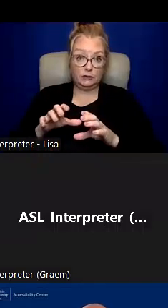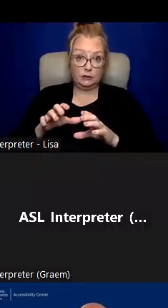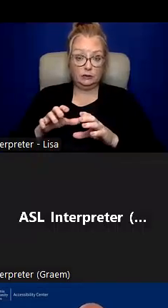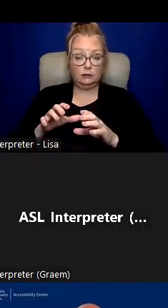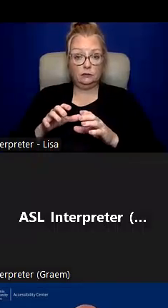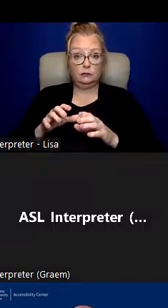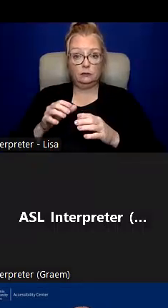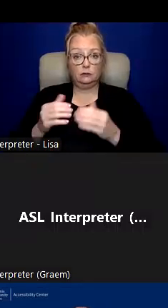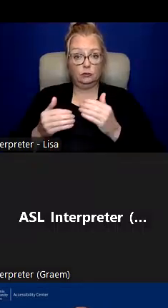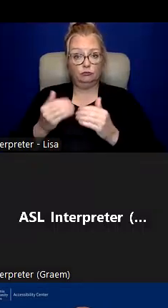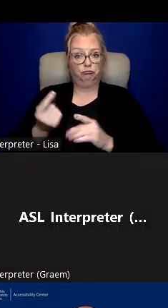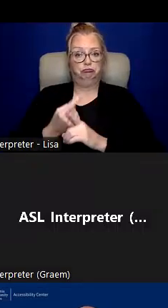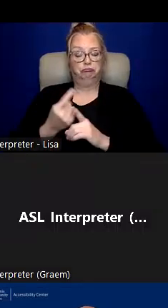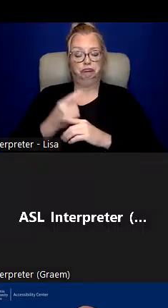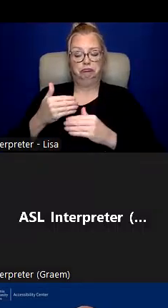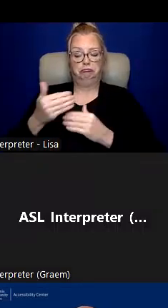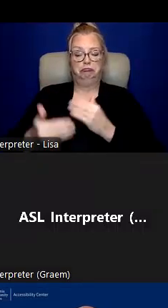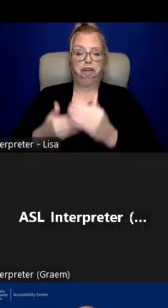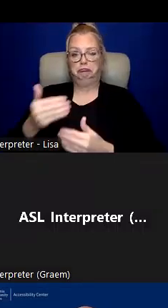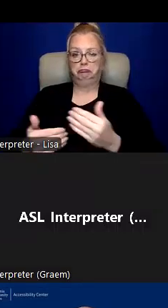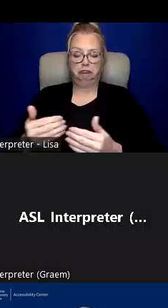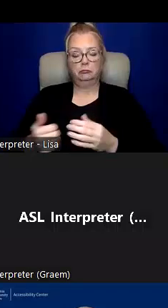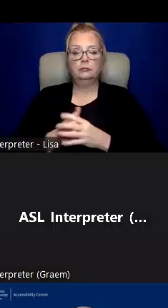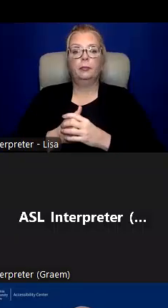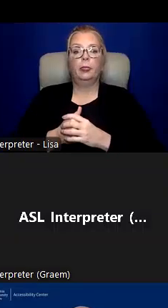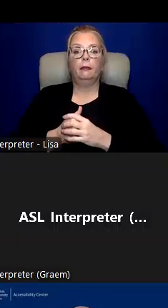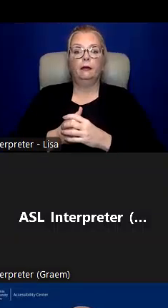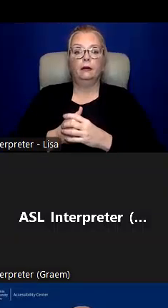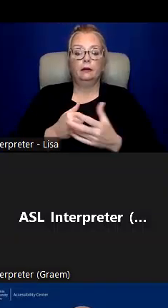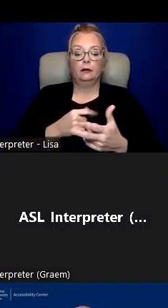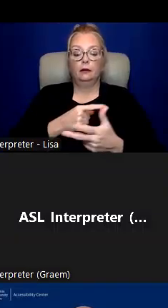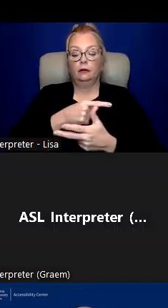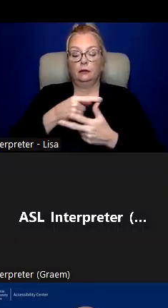So all of these things are the things that we need to do.